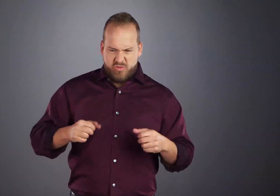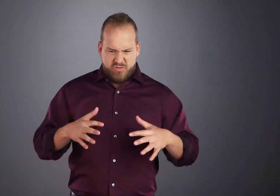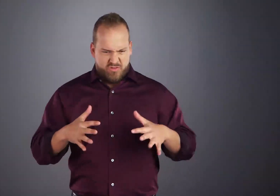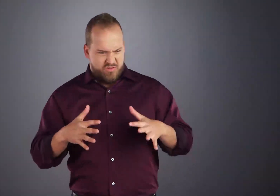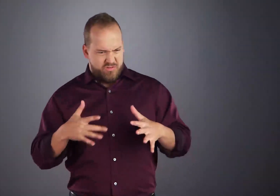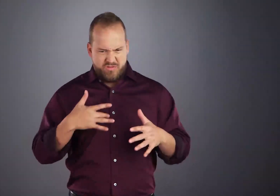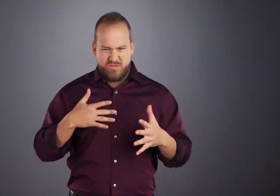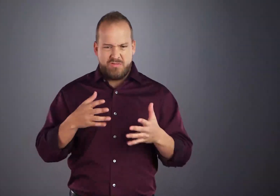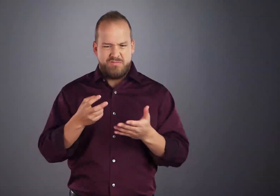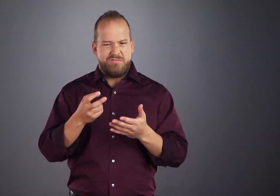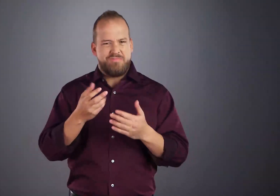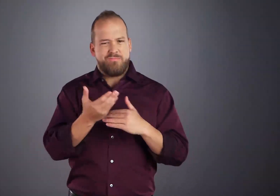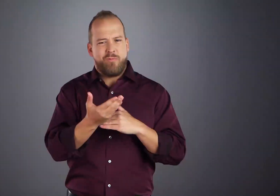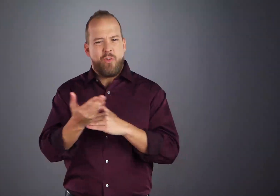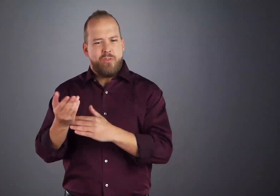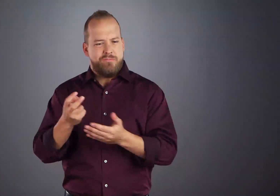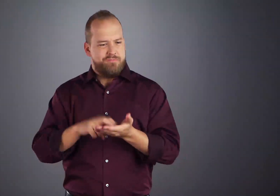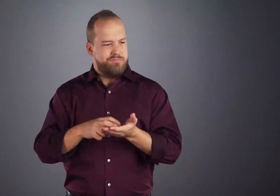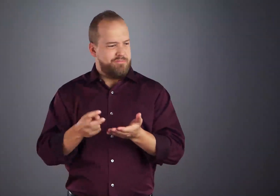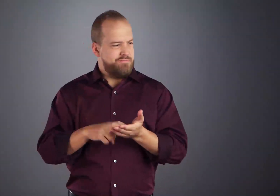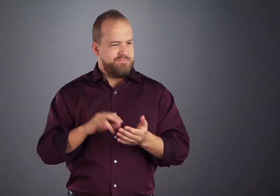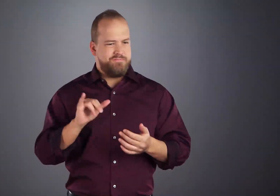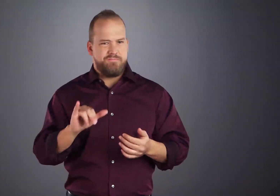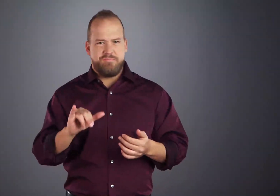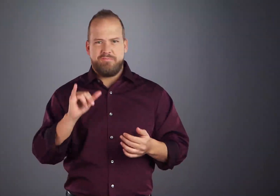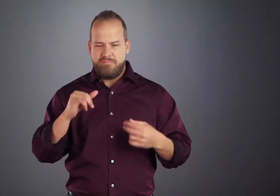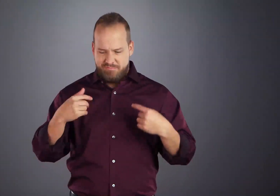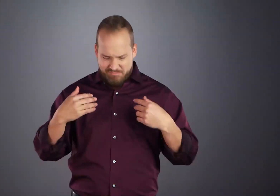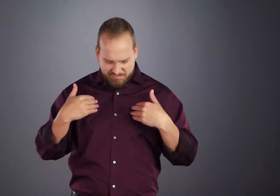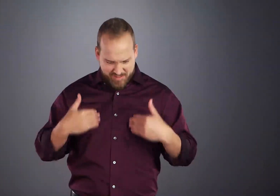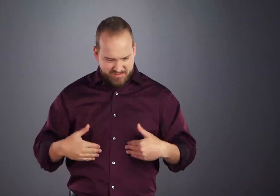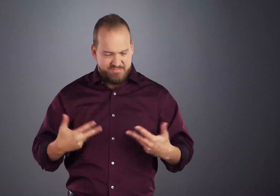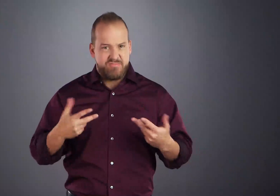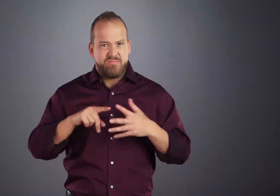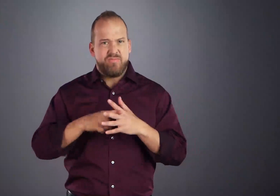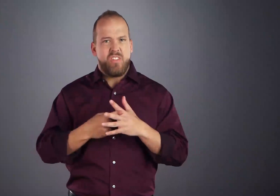if I were to eat any breakfast. Nevertheless, I still thought